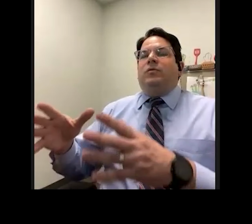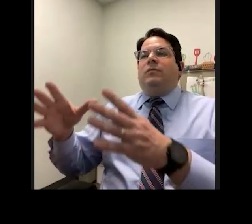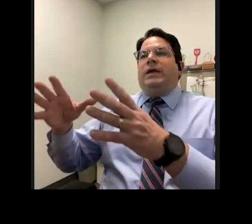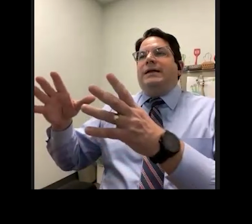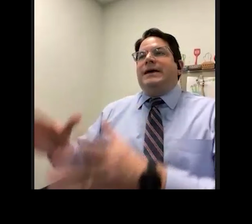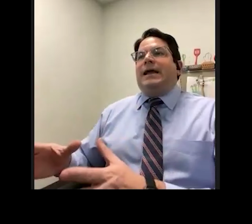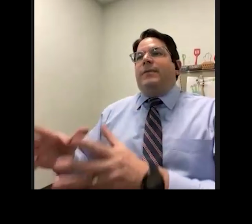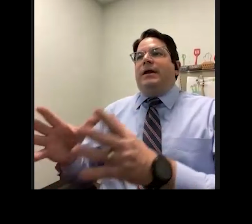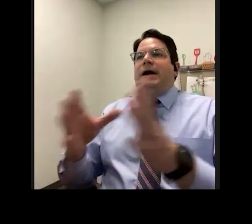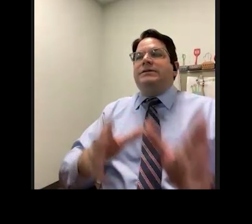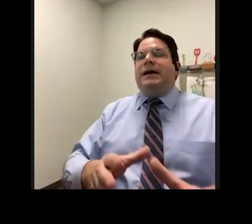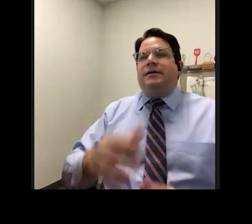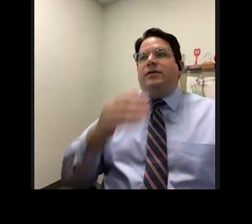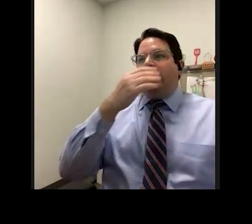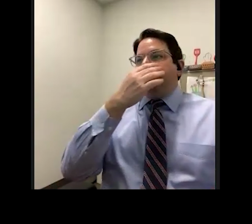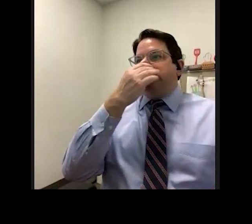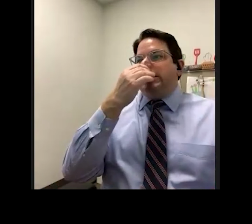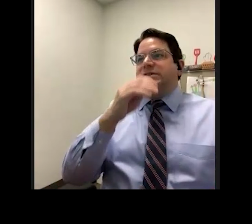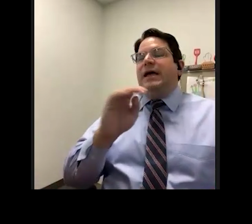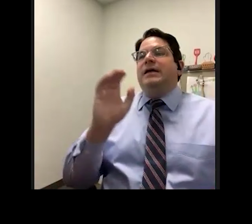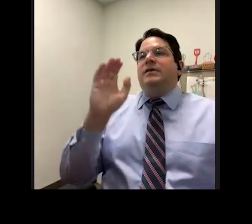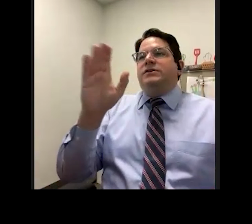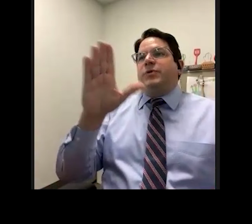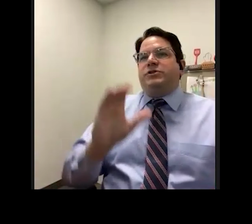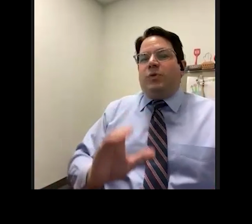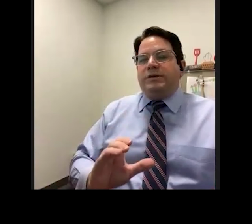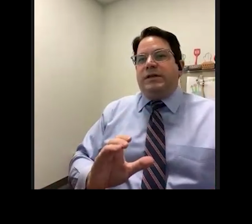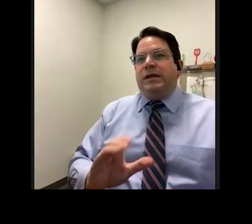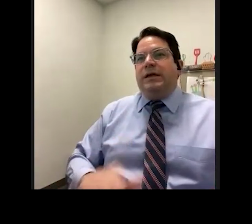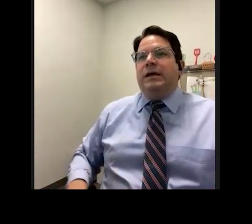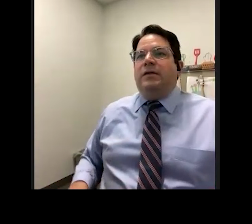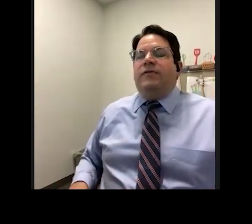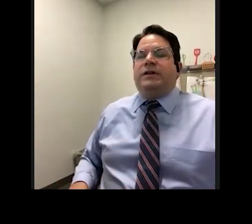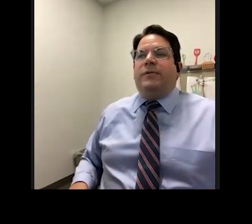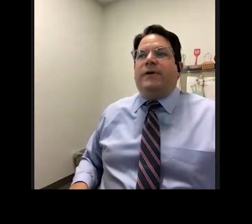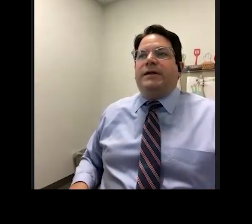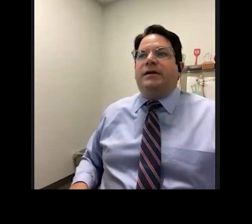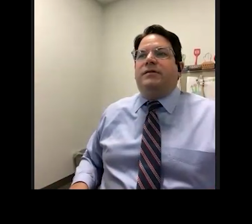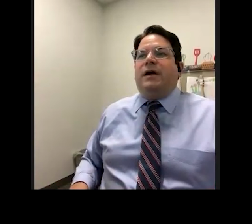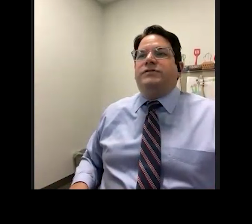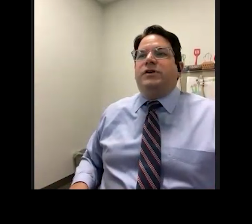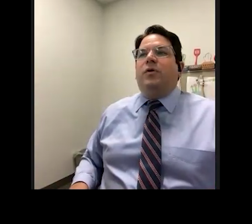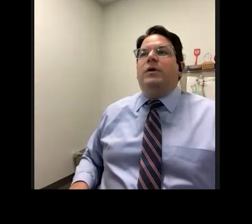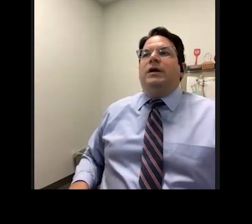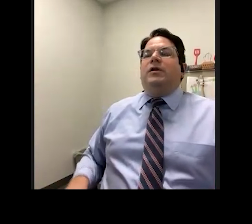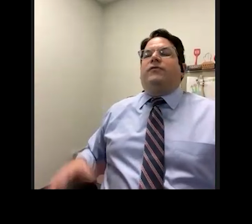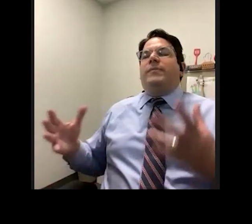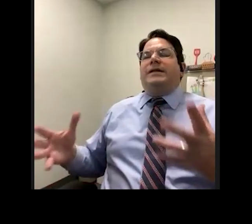We can't document and contact another agency and say, this person was the victim of identity theft.